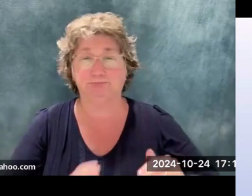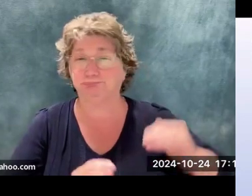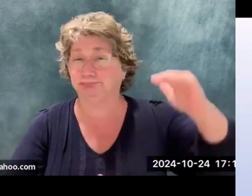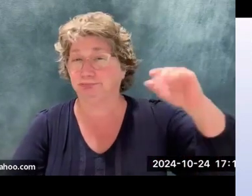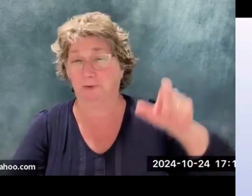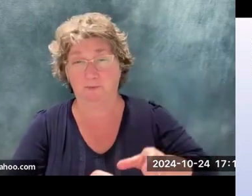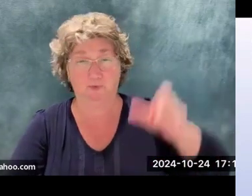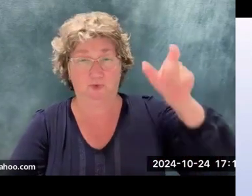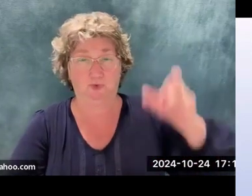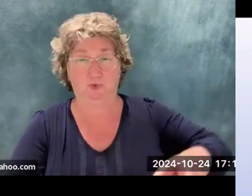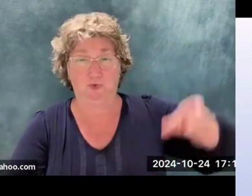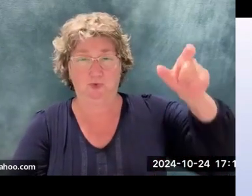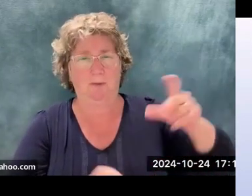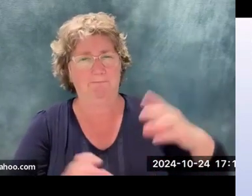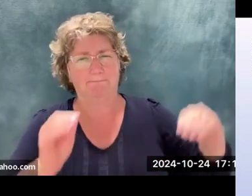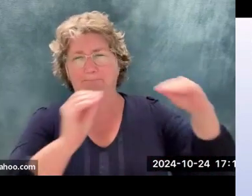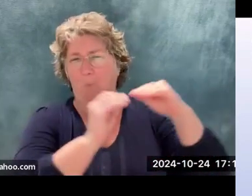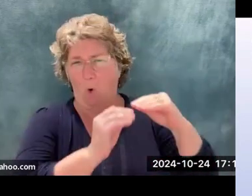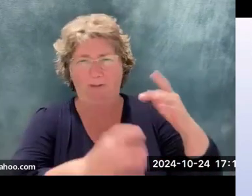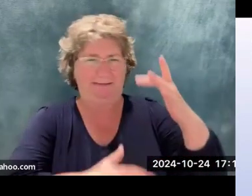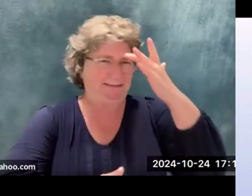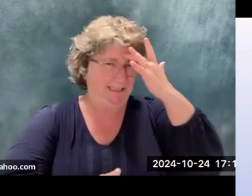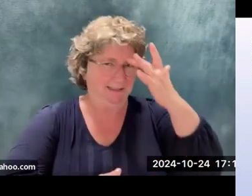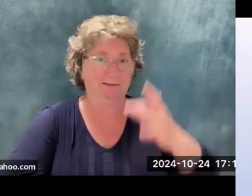Now you might say, well, why are there not very many cases here?